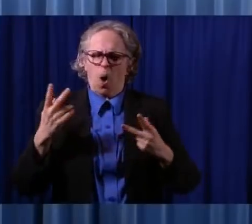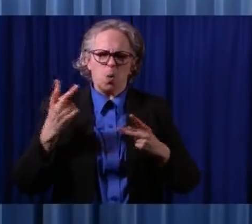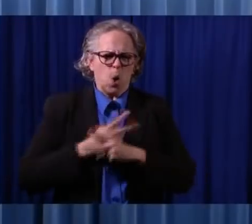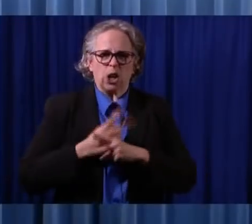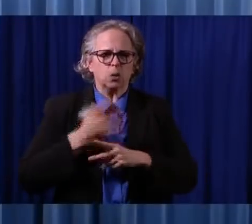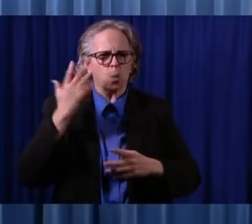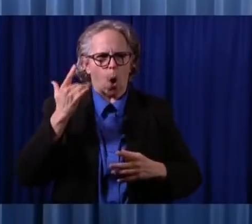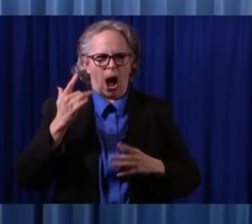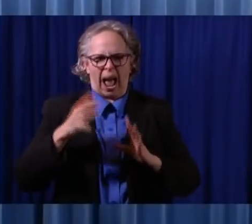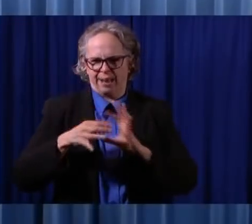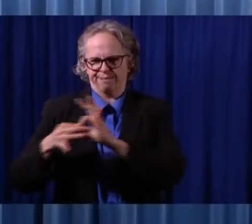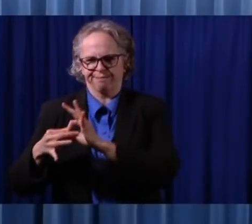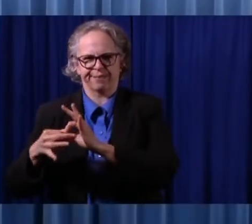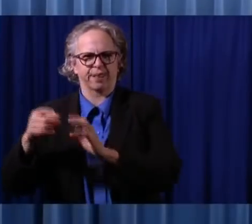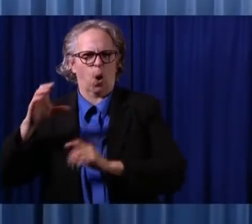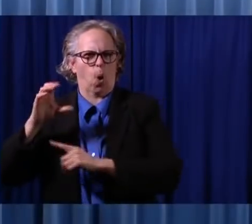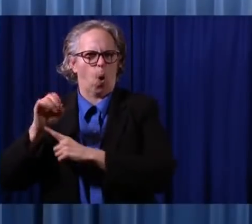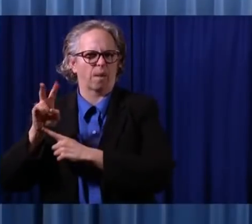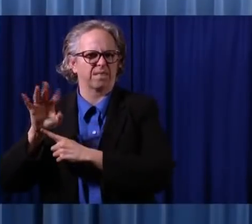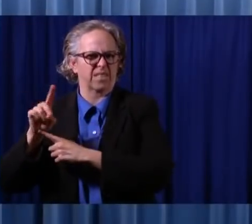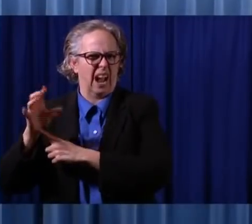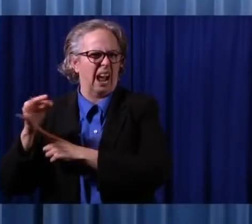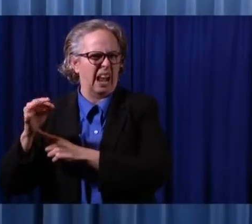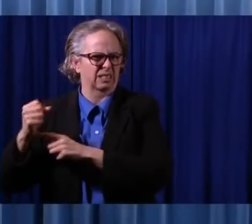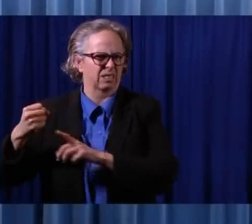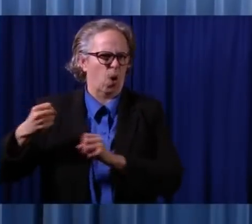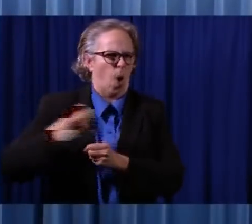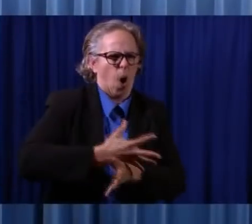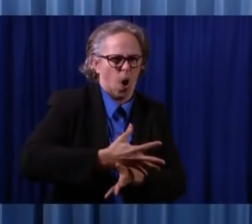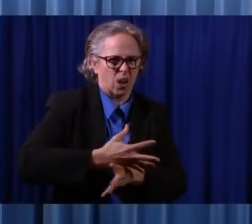SO, WE'VE HAD SOME KIDS COMING WITH ASTHMA EXACERBATION